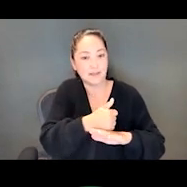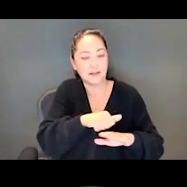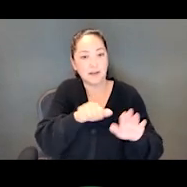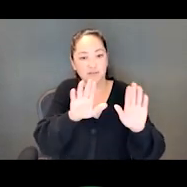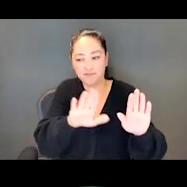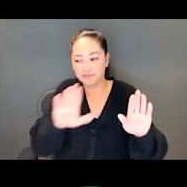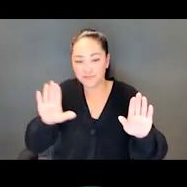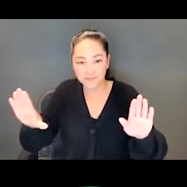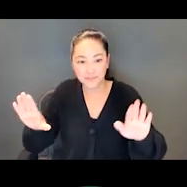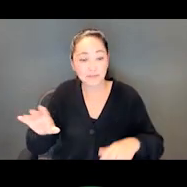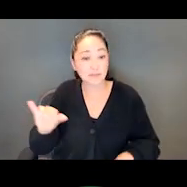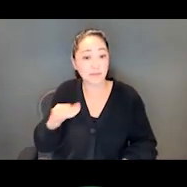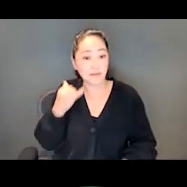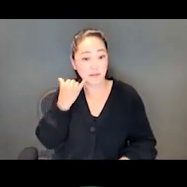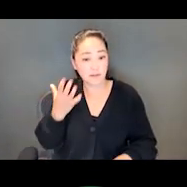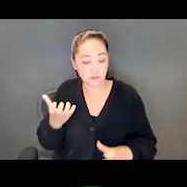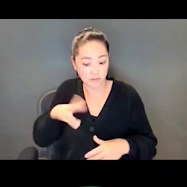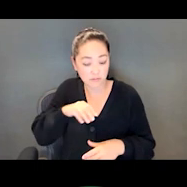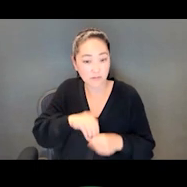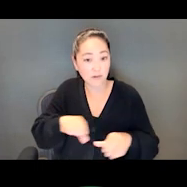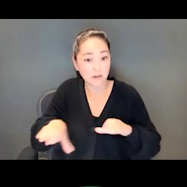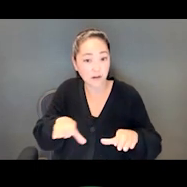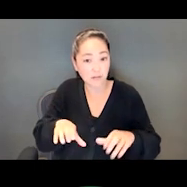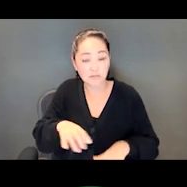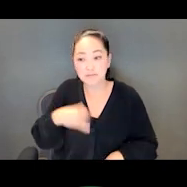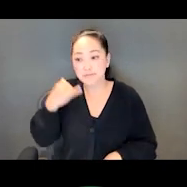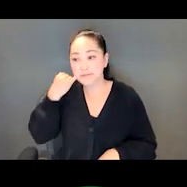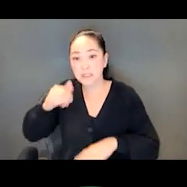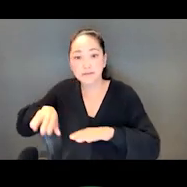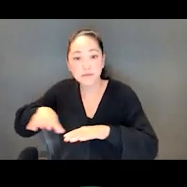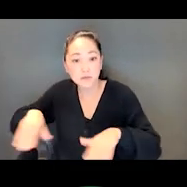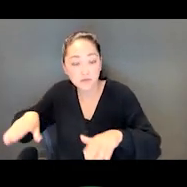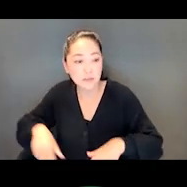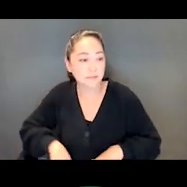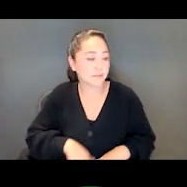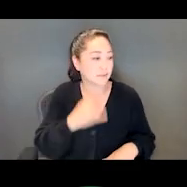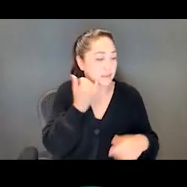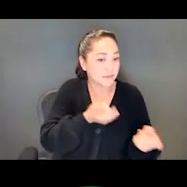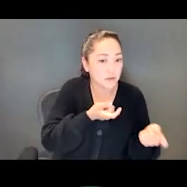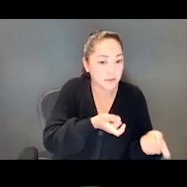it be skiing, whatever the activity, if there is an option for general population.